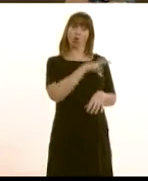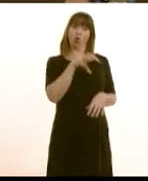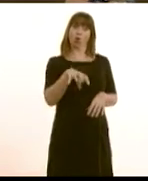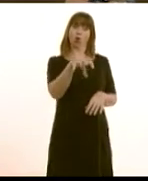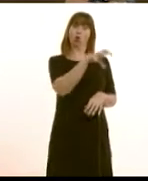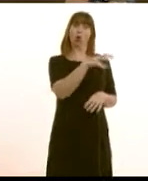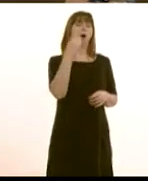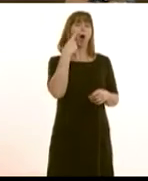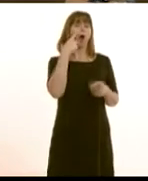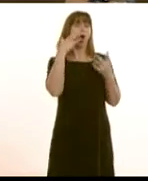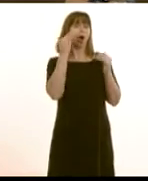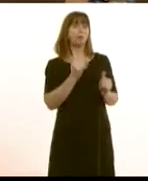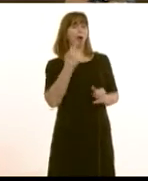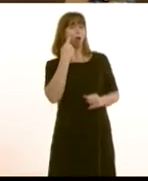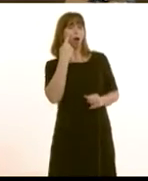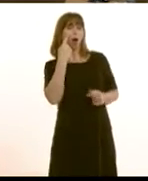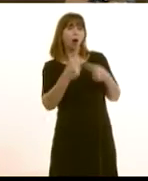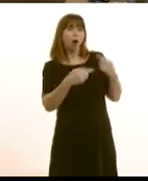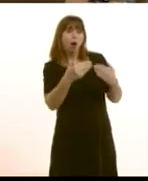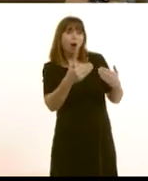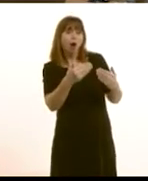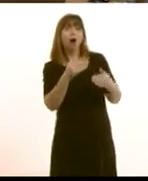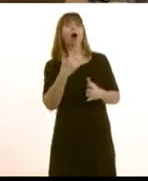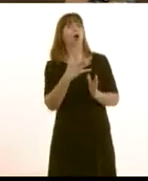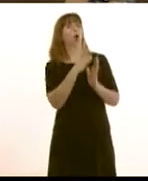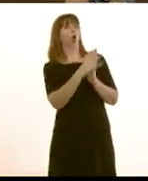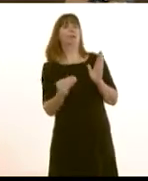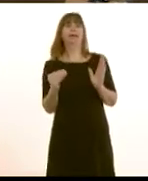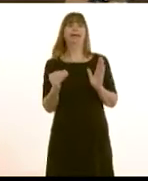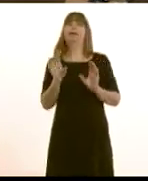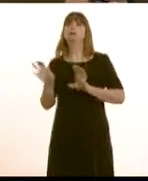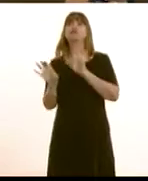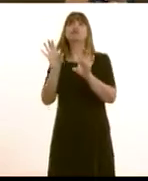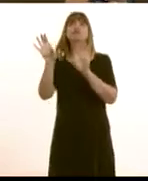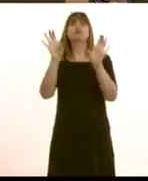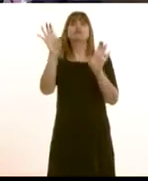to establish a model, or models of care, that can potentially be replicated across other